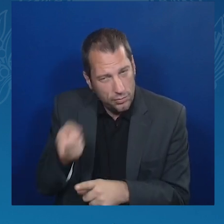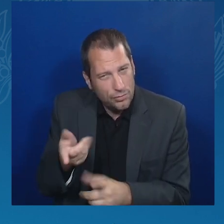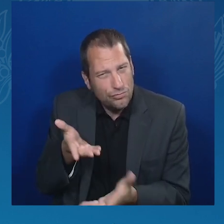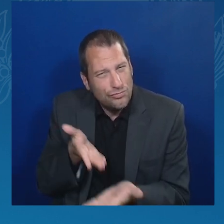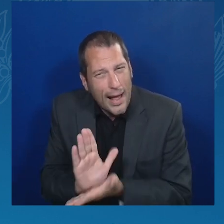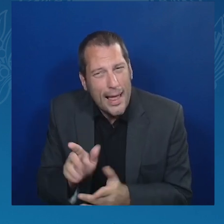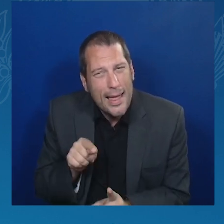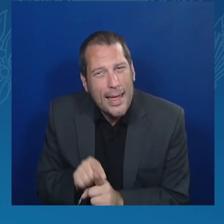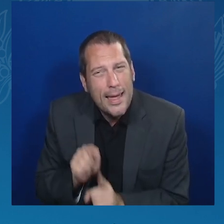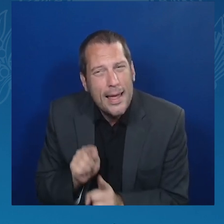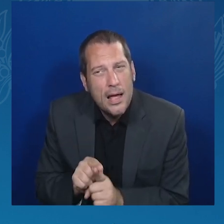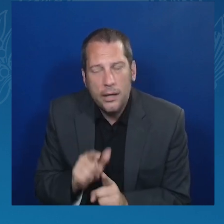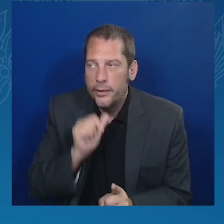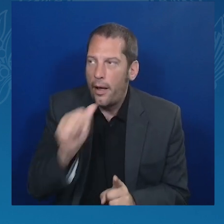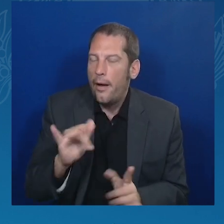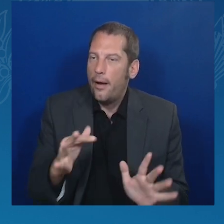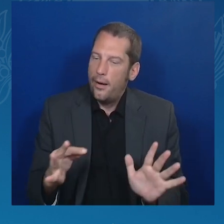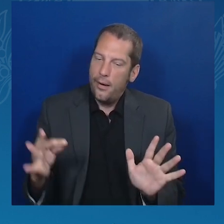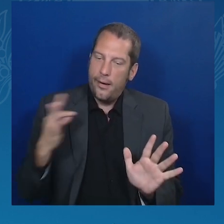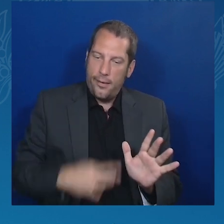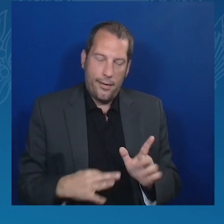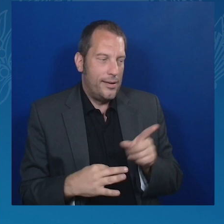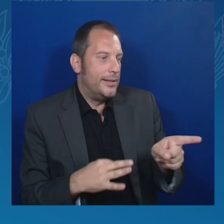and not just a privilege of those who can afford it.